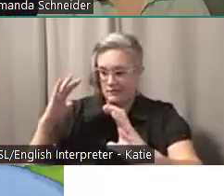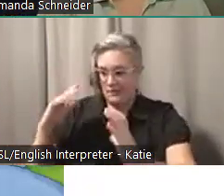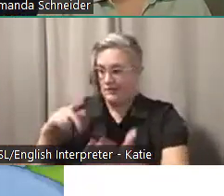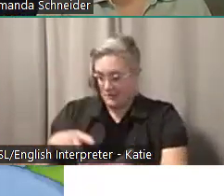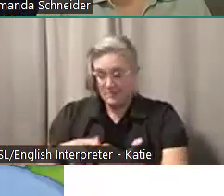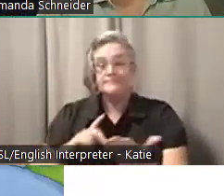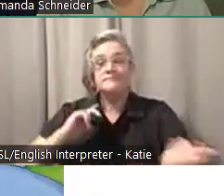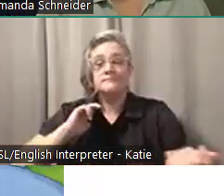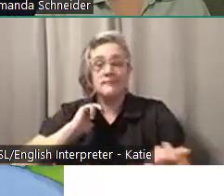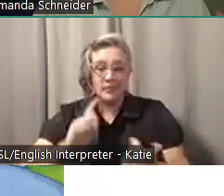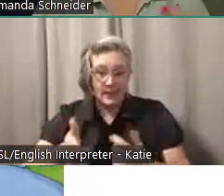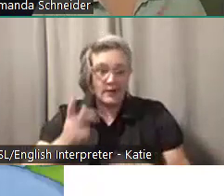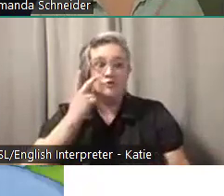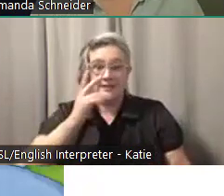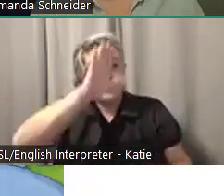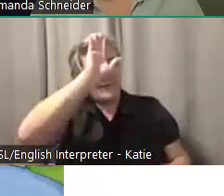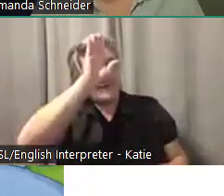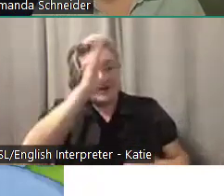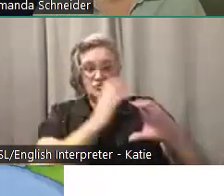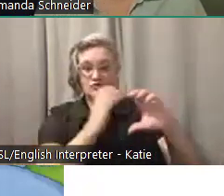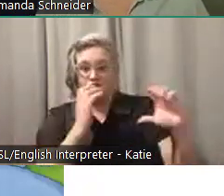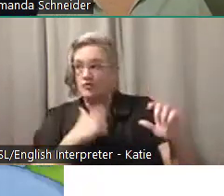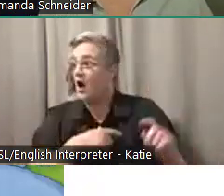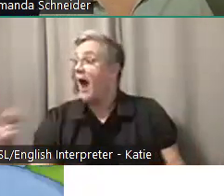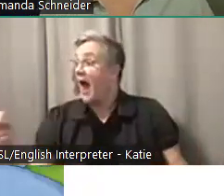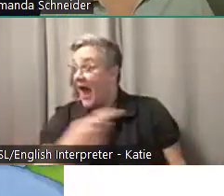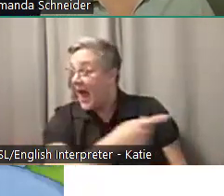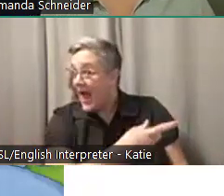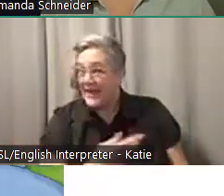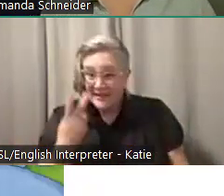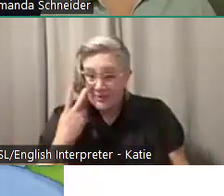When you see a fire truck, and trying to build that connection, um…